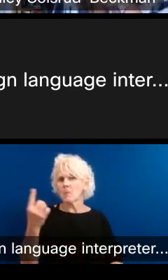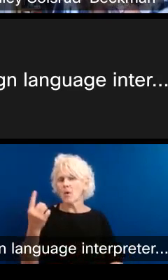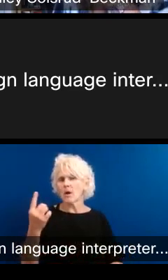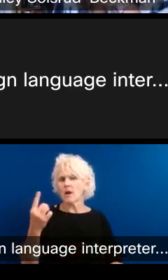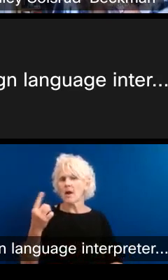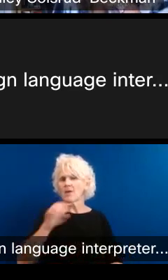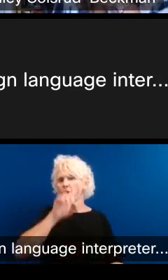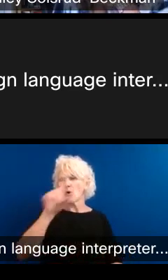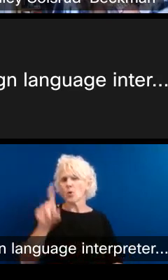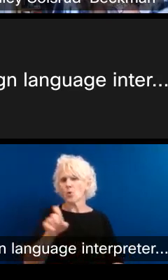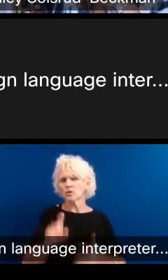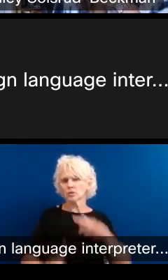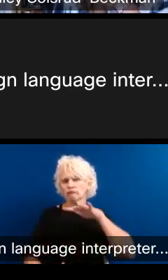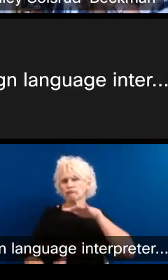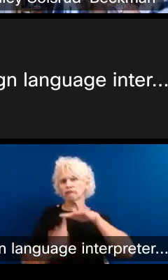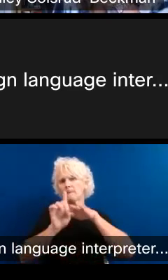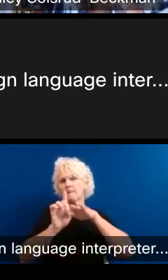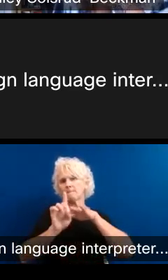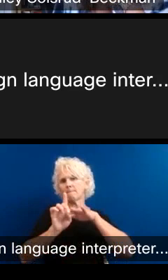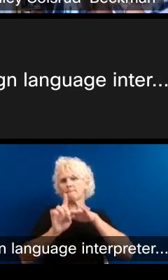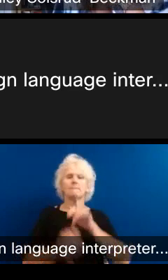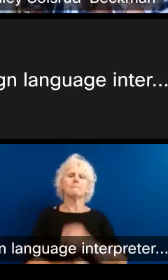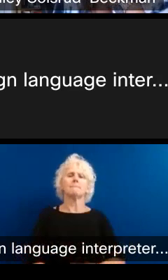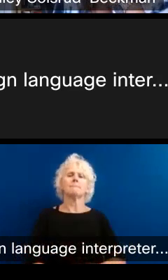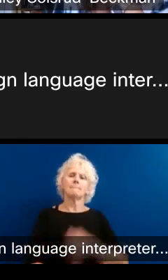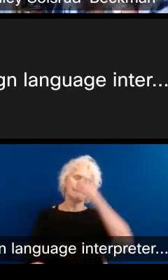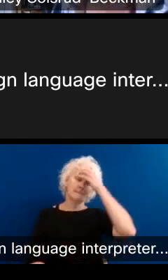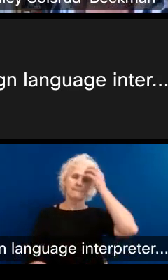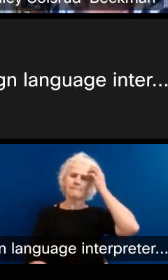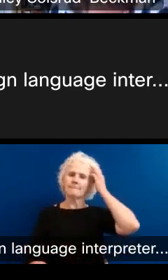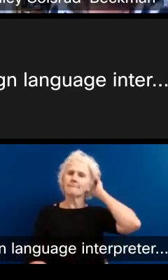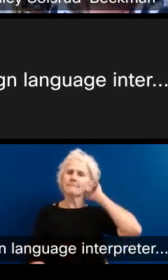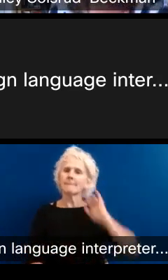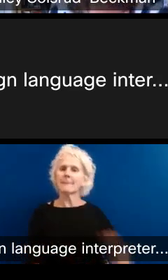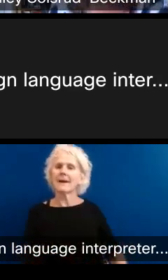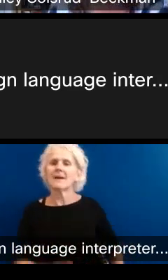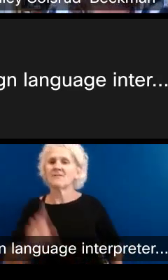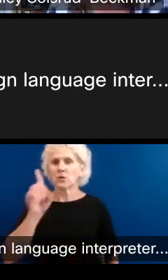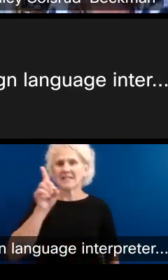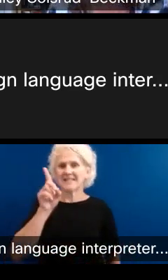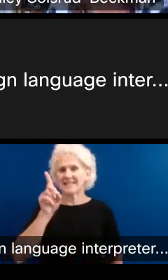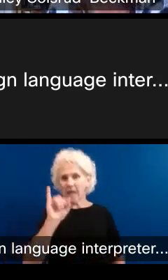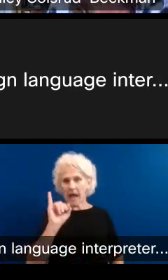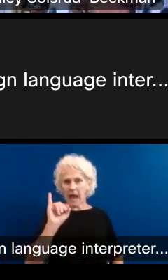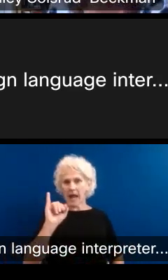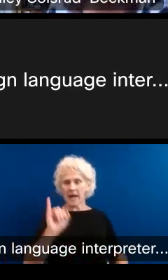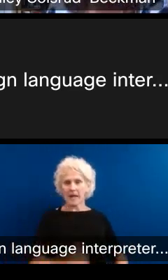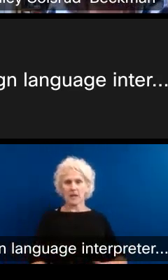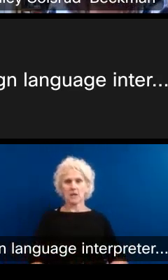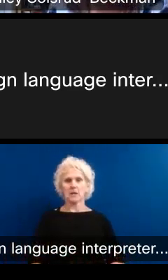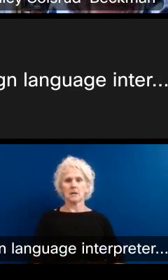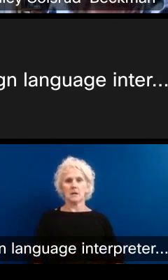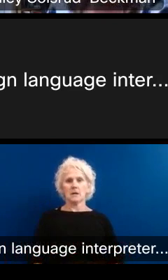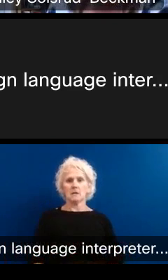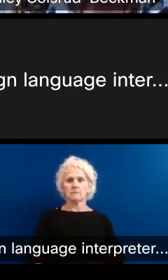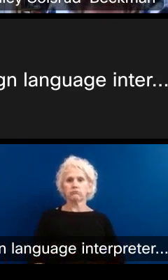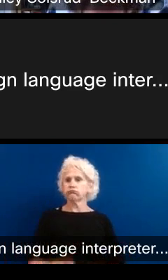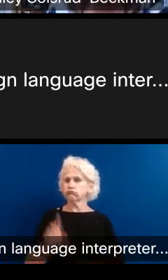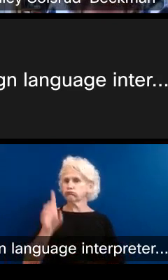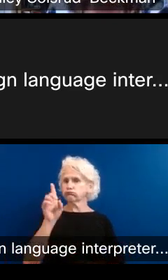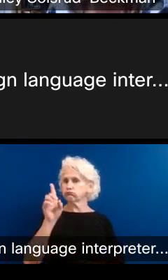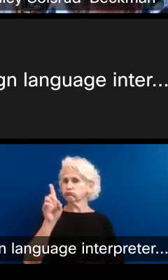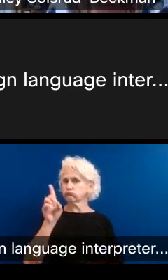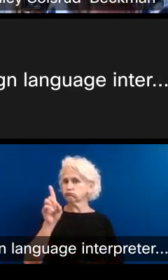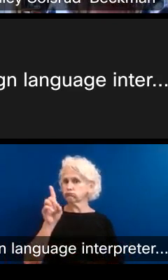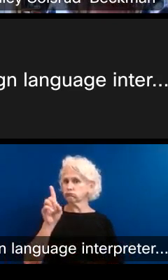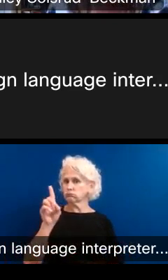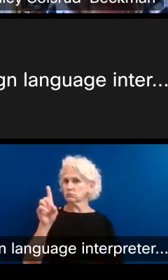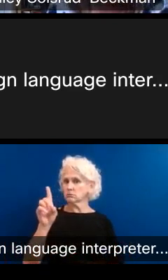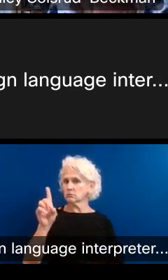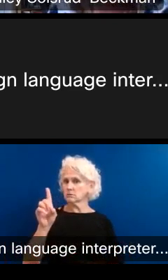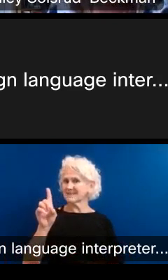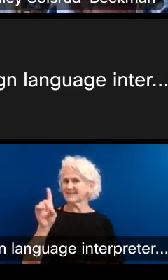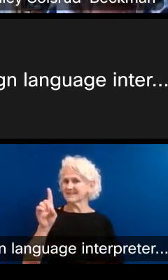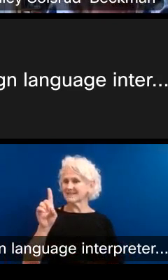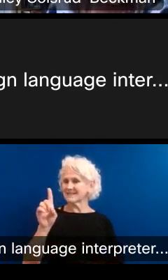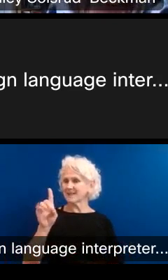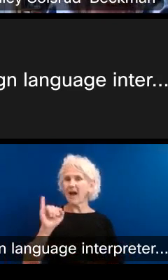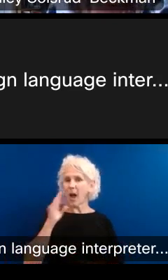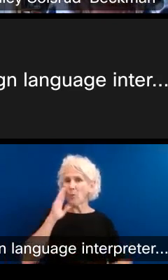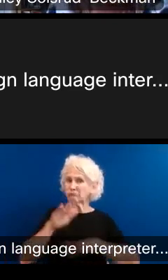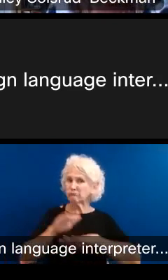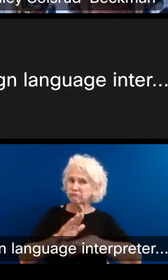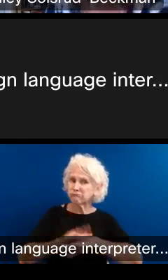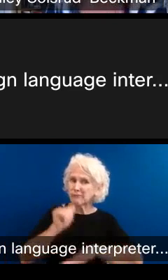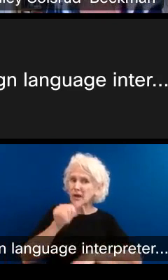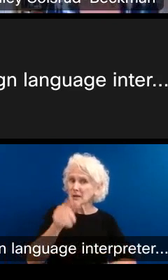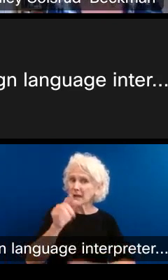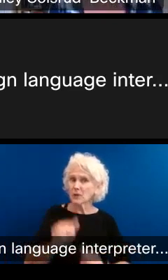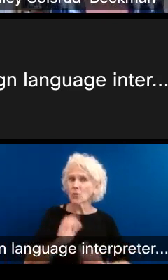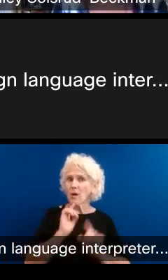for... for Di. And Di, I'm just going to call on you and see if you wanted to answer that question?